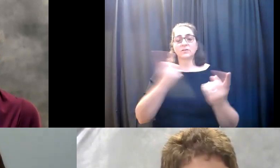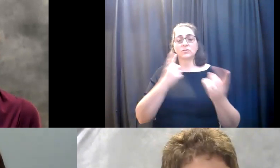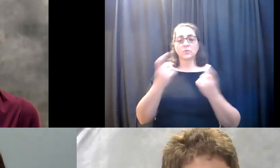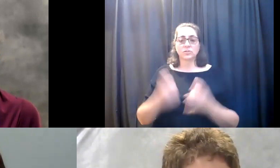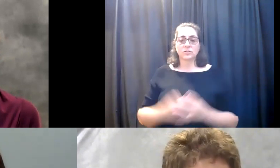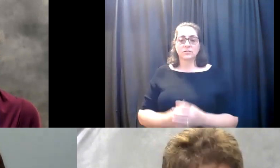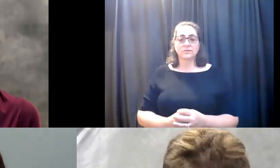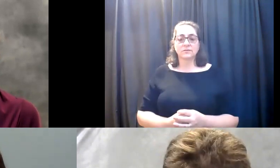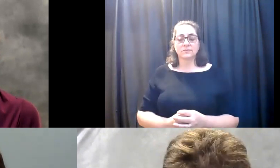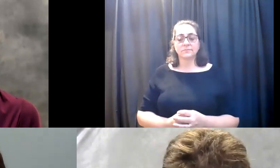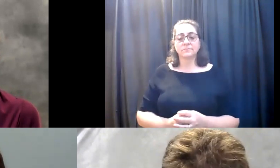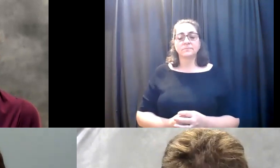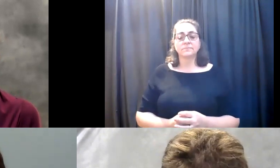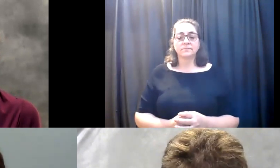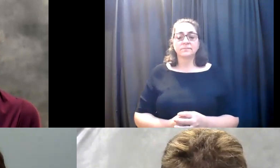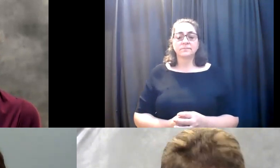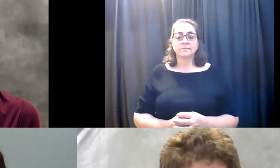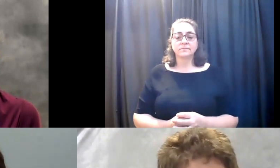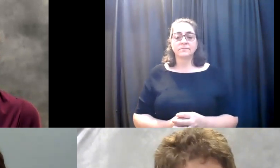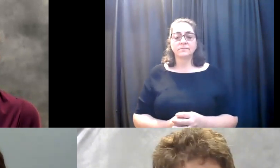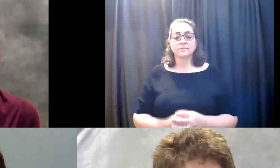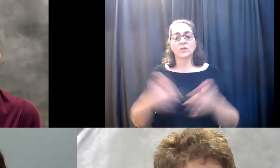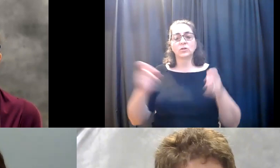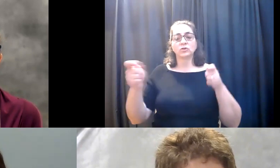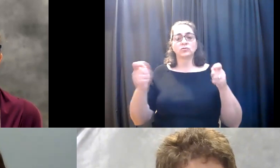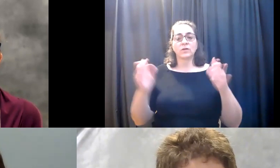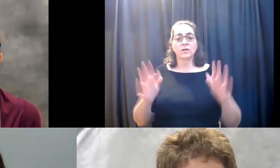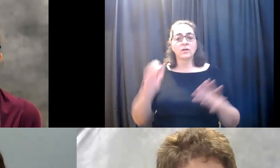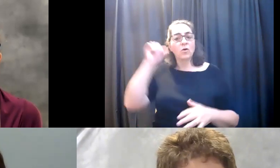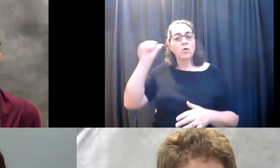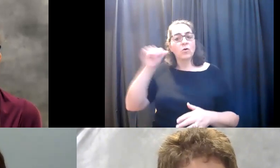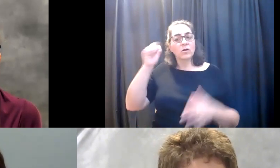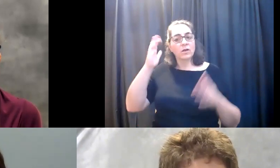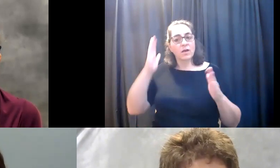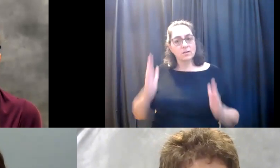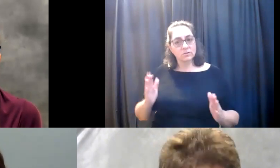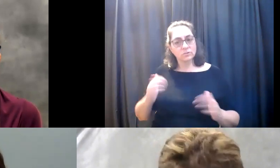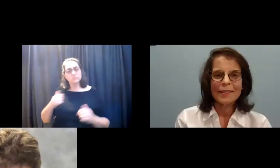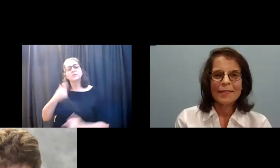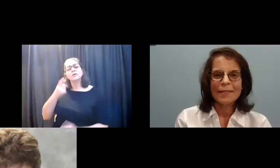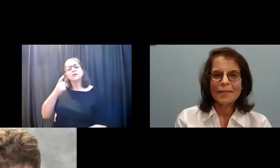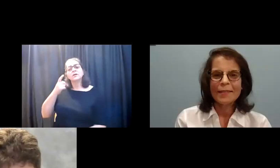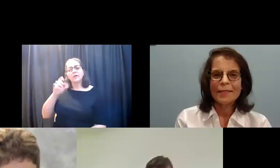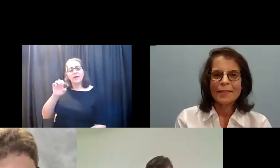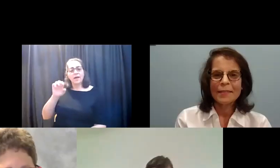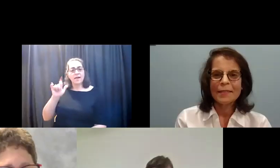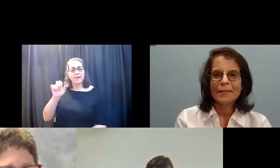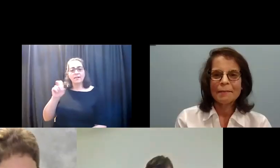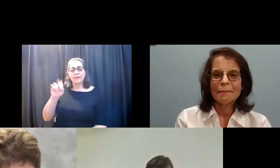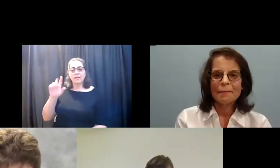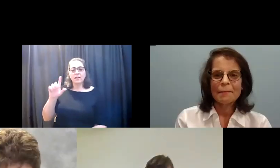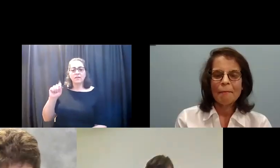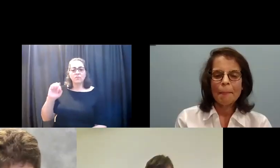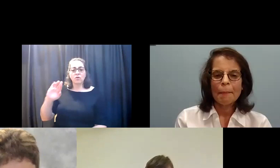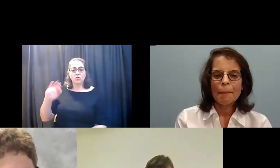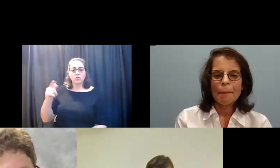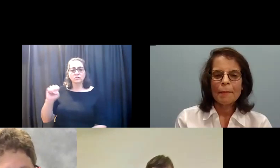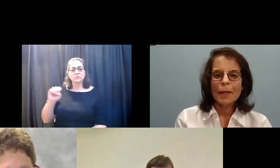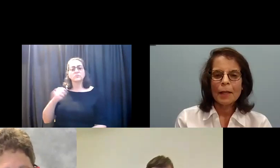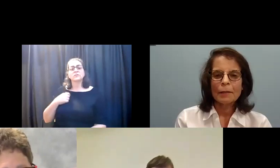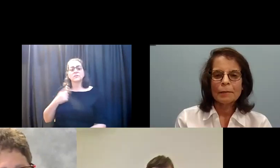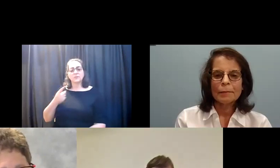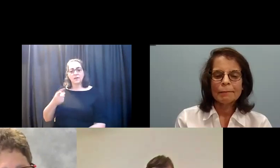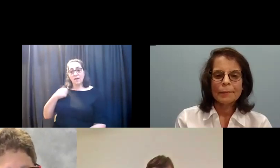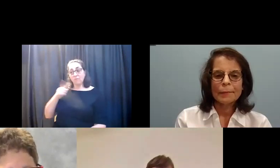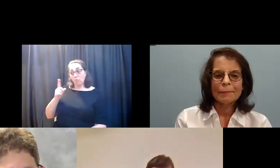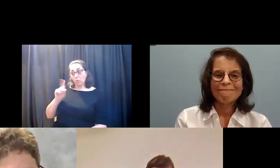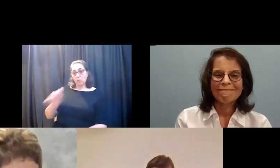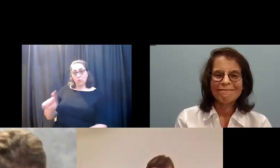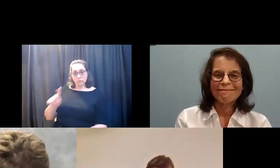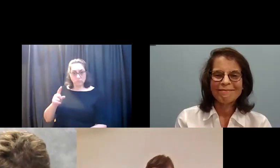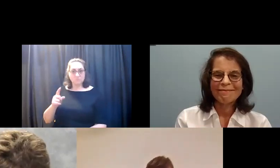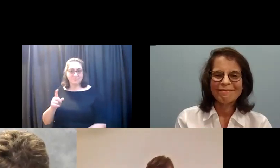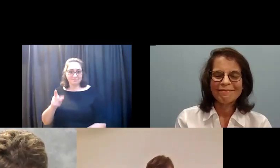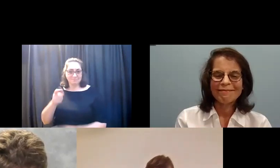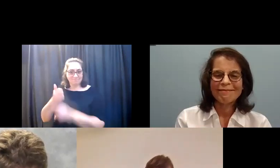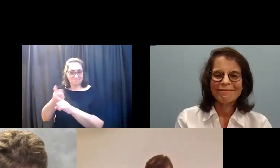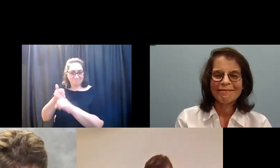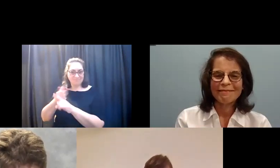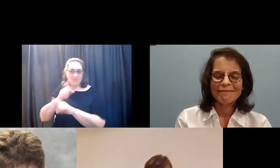You need to ask within reason what they can do for you. The AADA spells out tools and tip's,